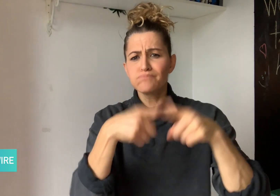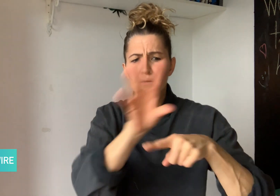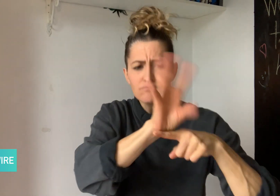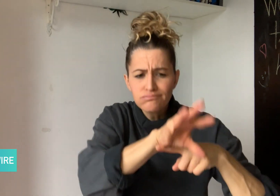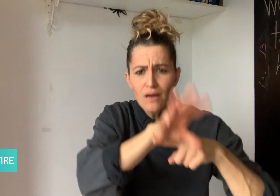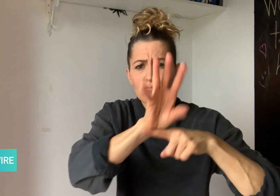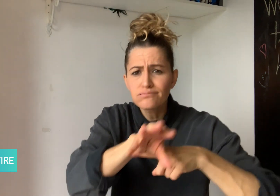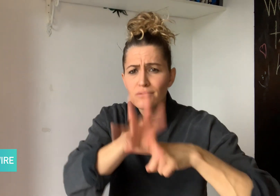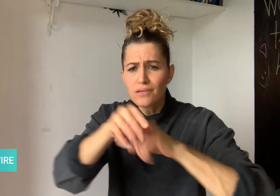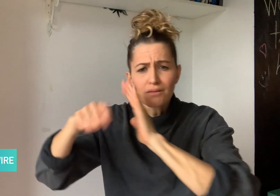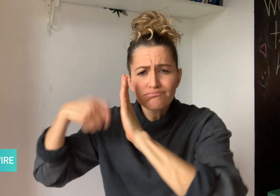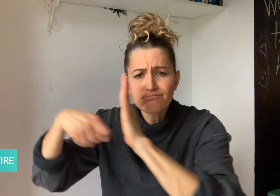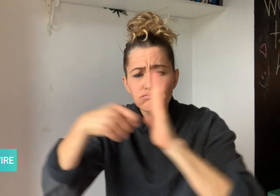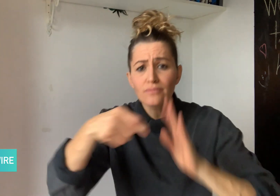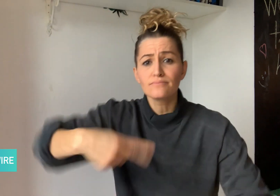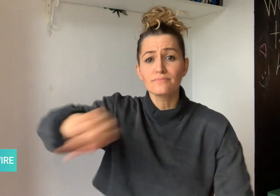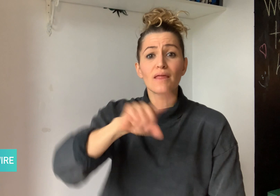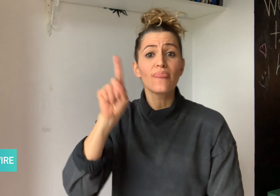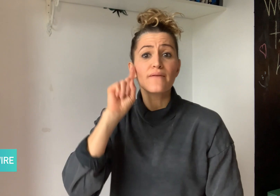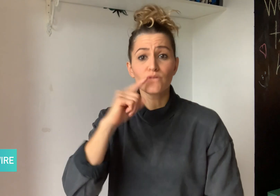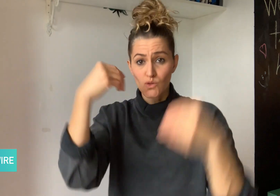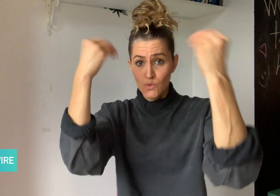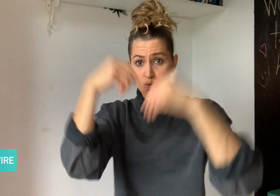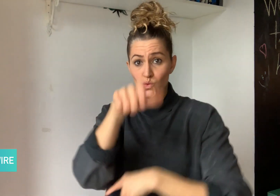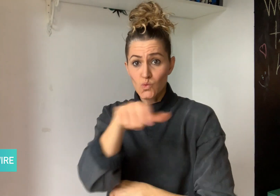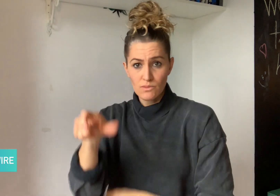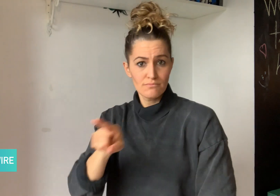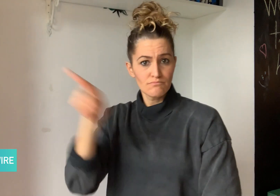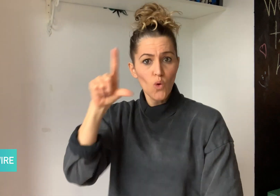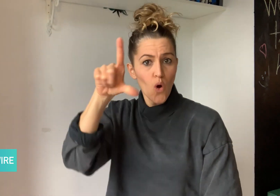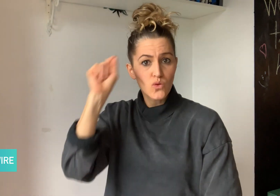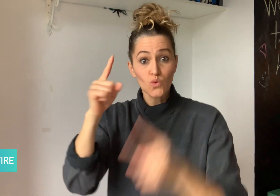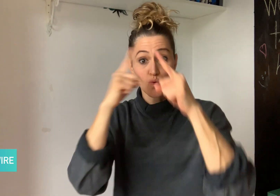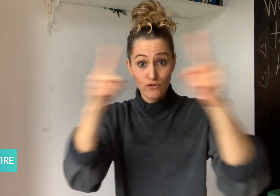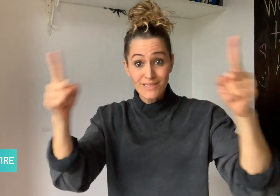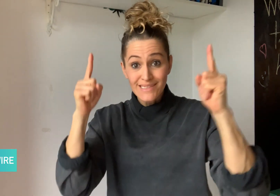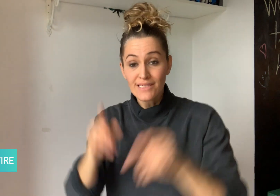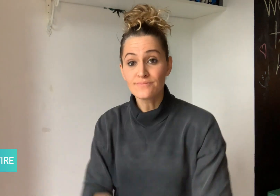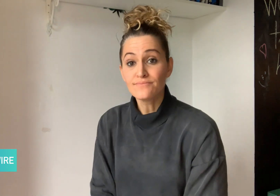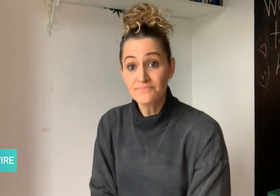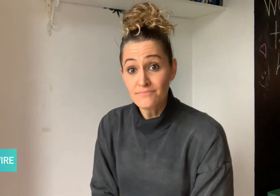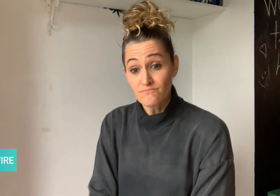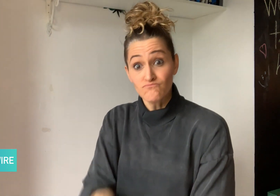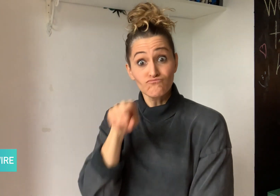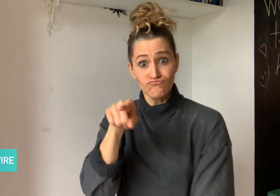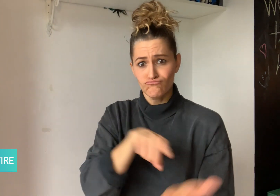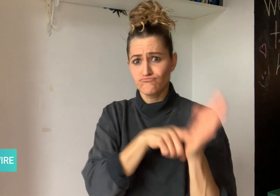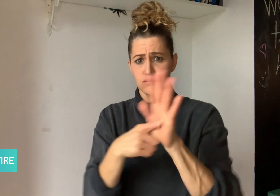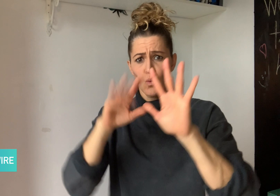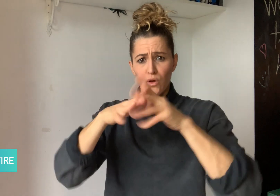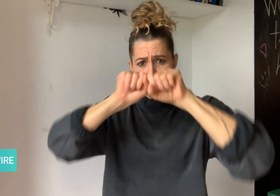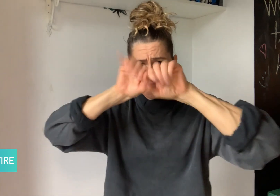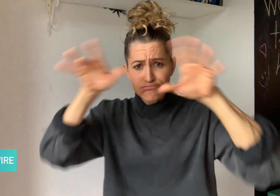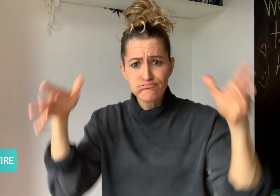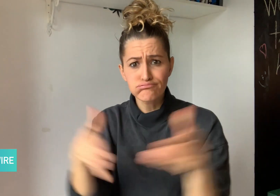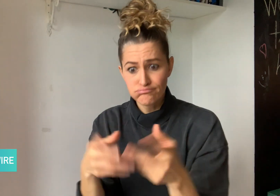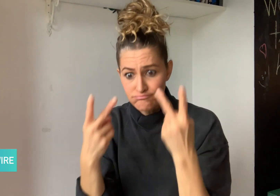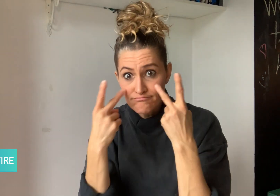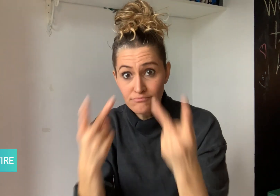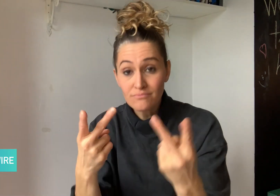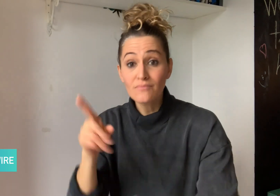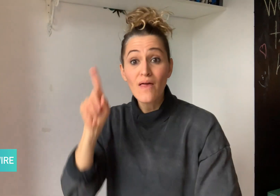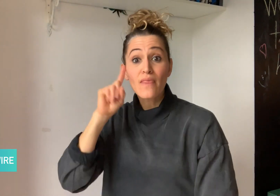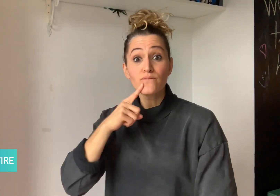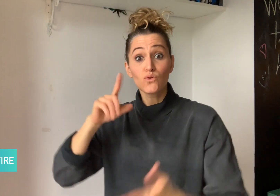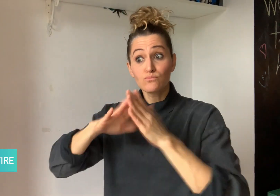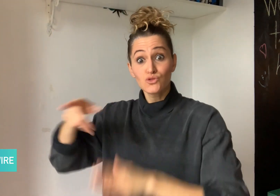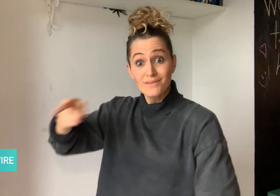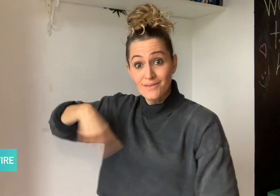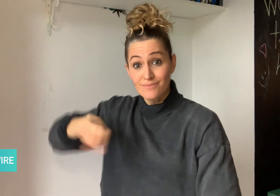at Gallaudet University, and the show sparked discussions